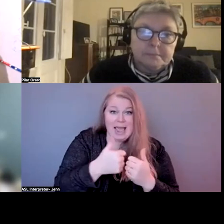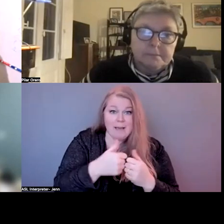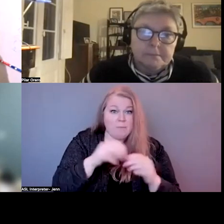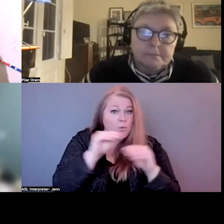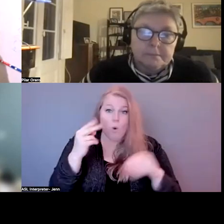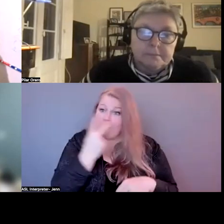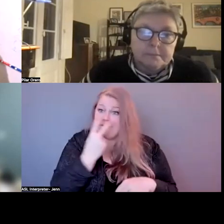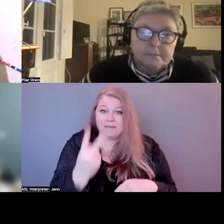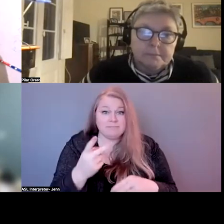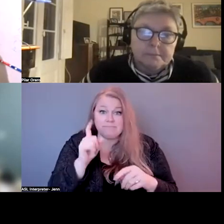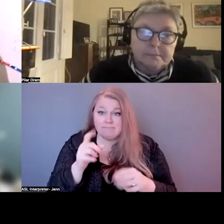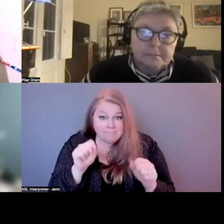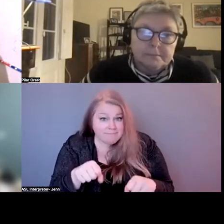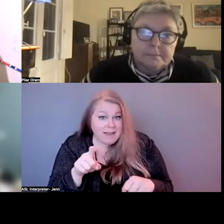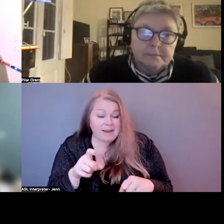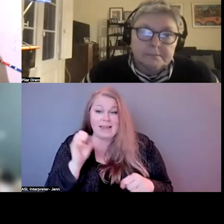Could you play the game on a tiny screen?